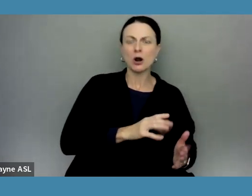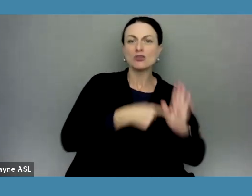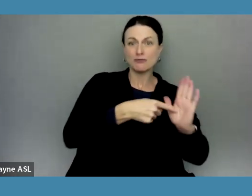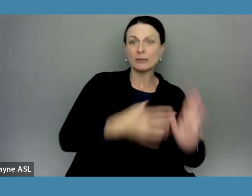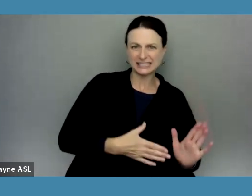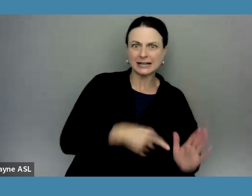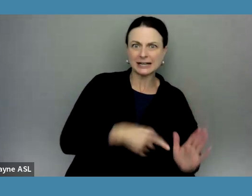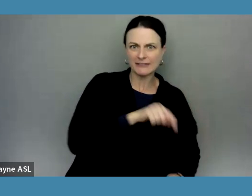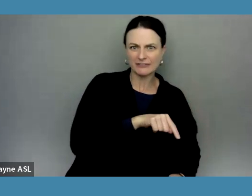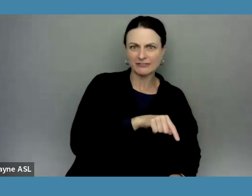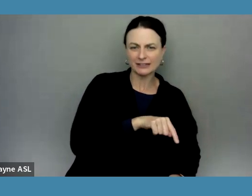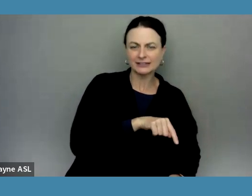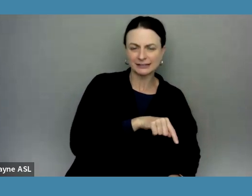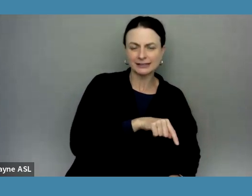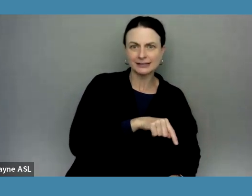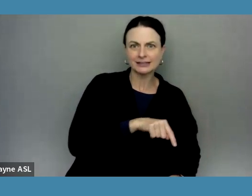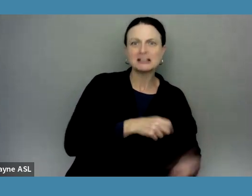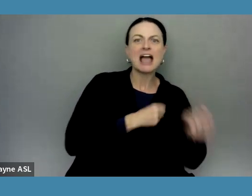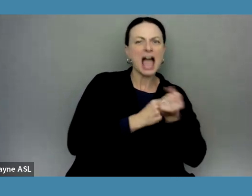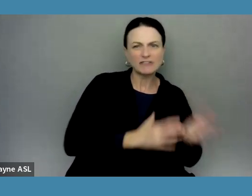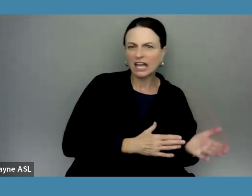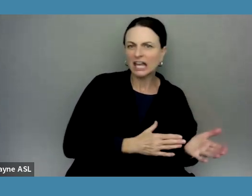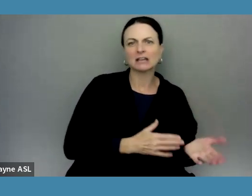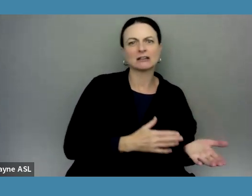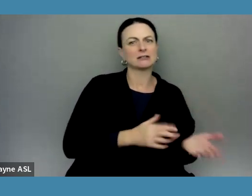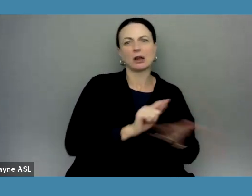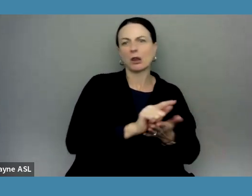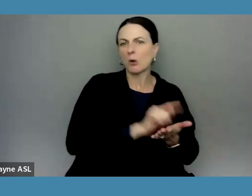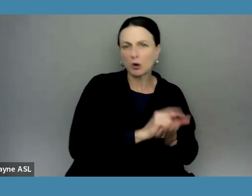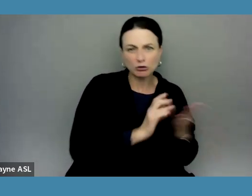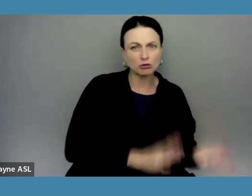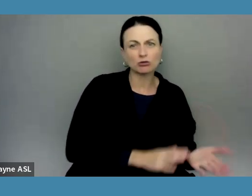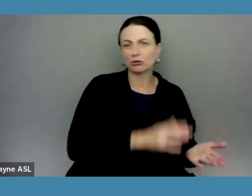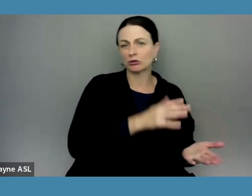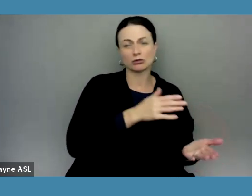So if they have an advocate, a guardian,